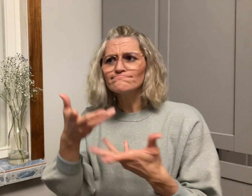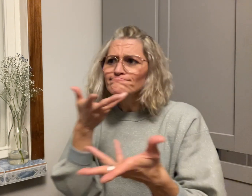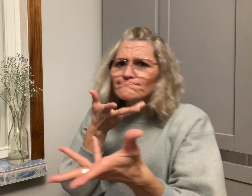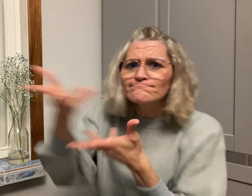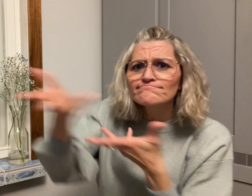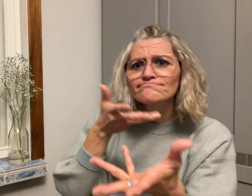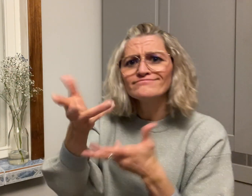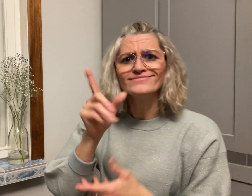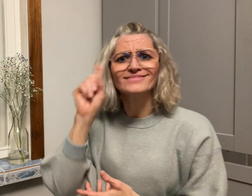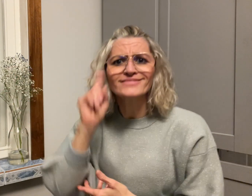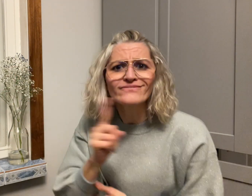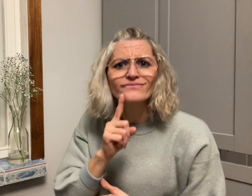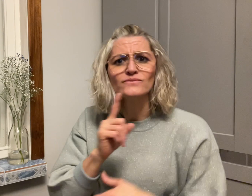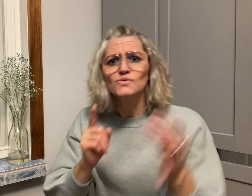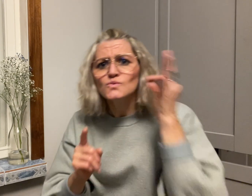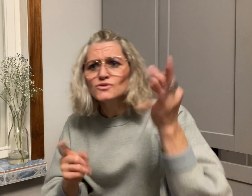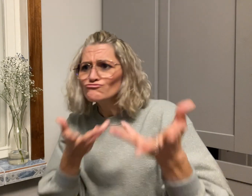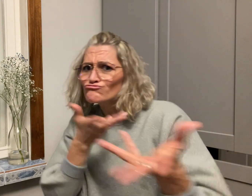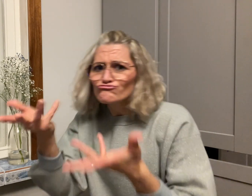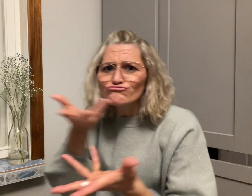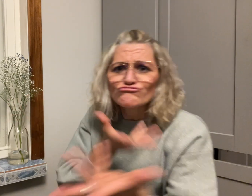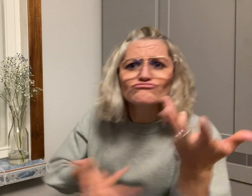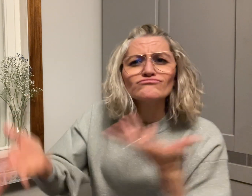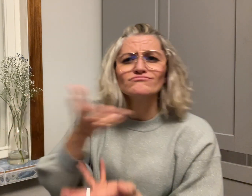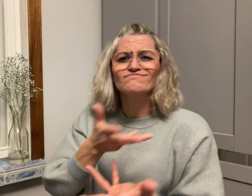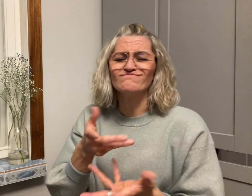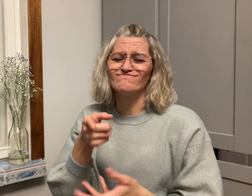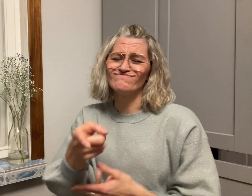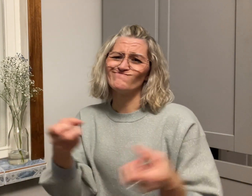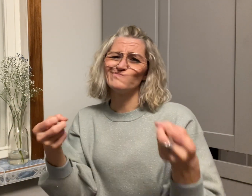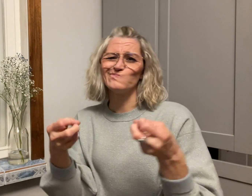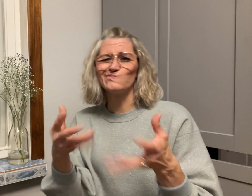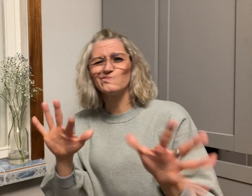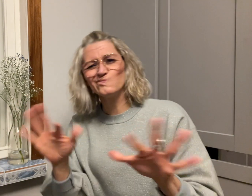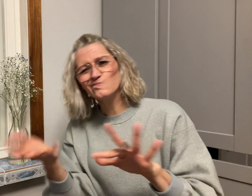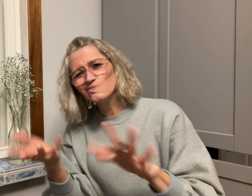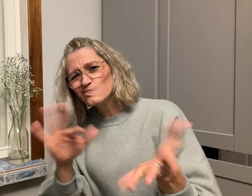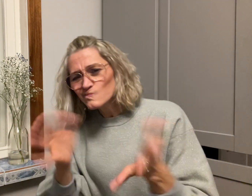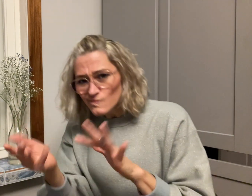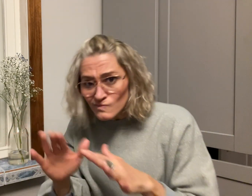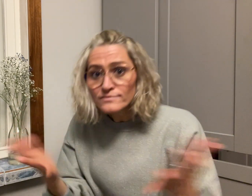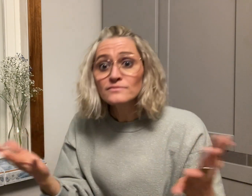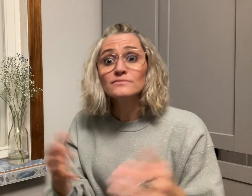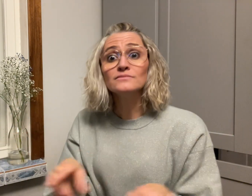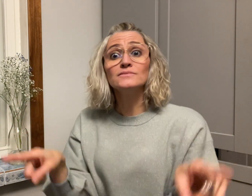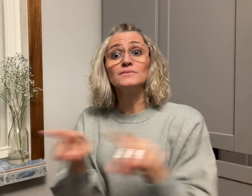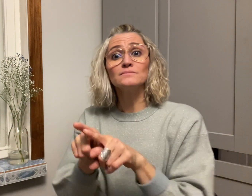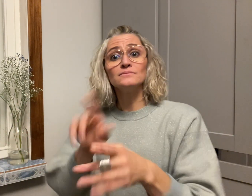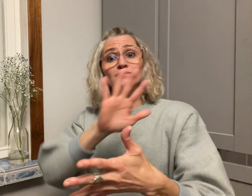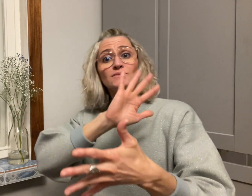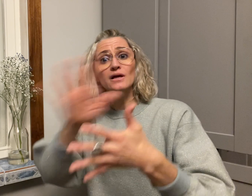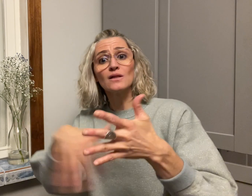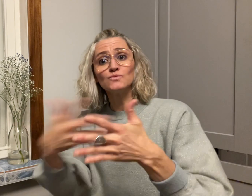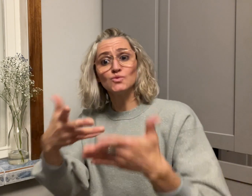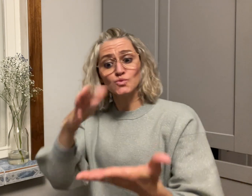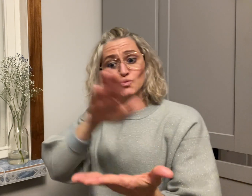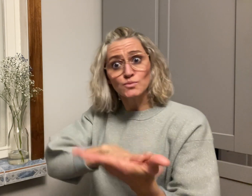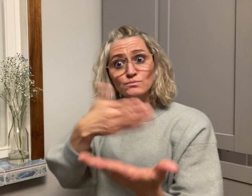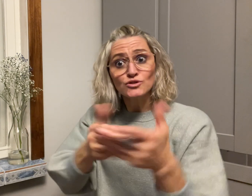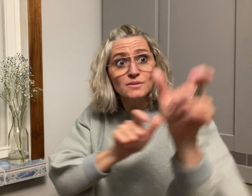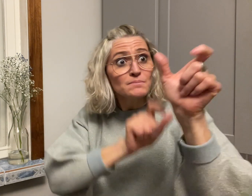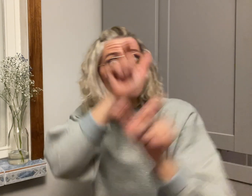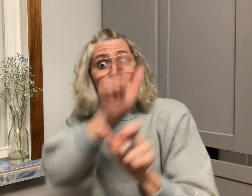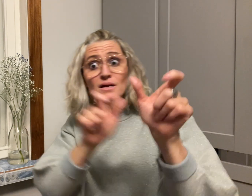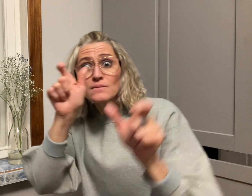community, while sign language interpreters are not widely